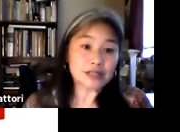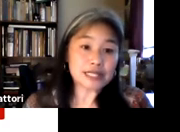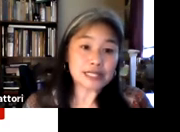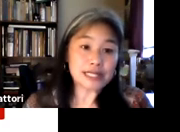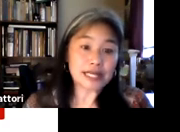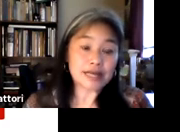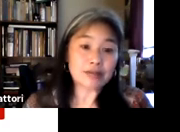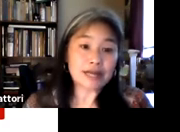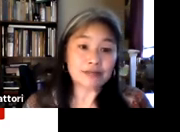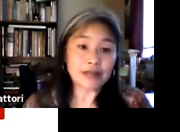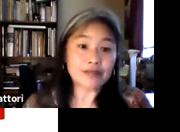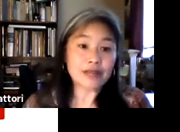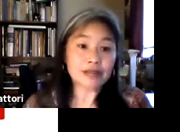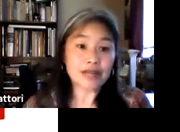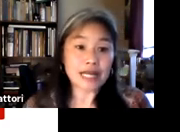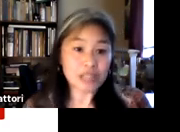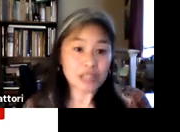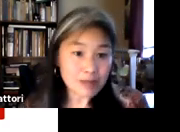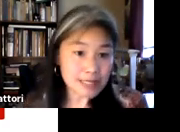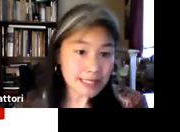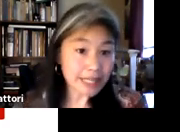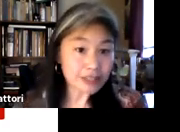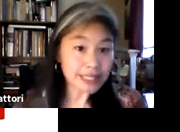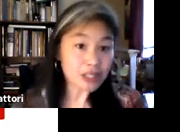children, I think, especially my mother, father talk about you